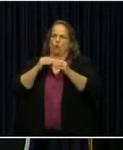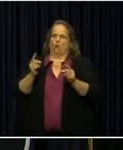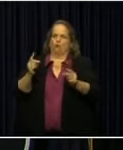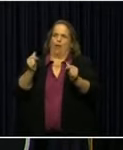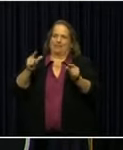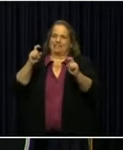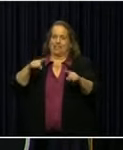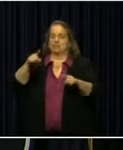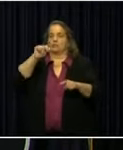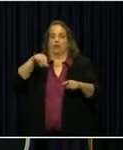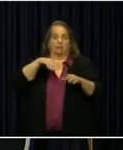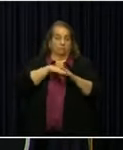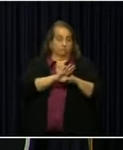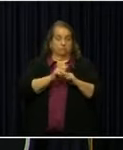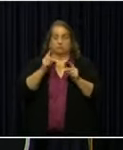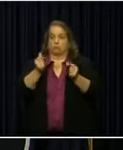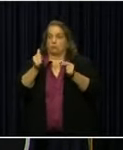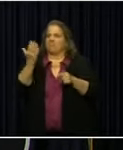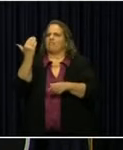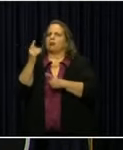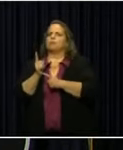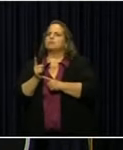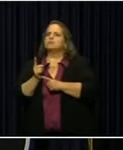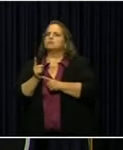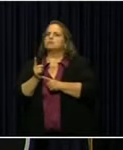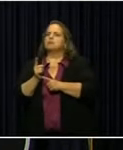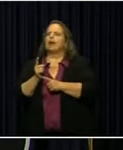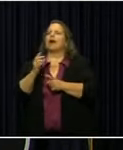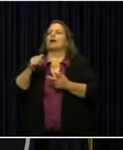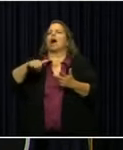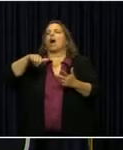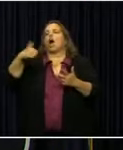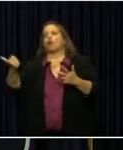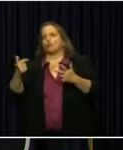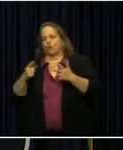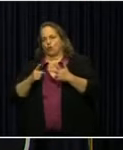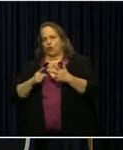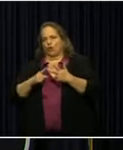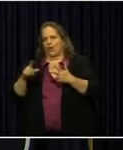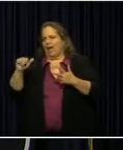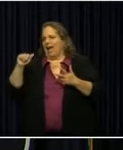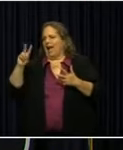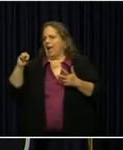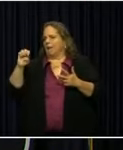IS ONE WE HAVE TO KEEP THE HEALTH CARE WORKERS WHO ARE TREATING PATIENTS SAFE.